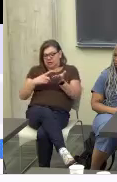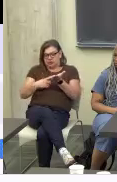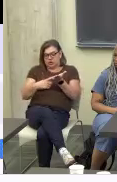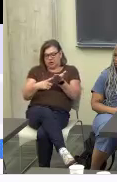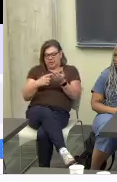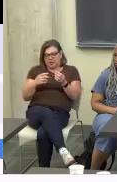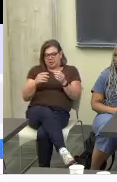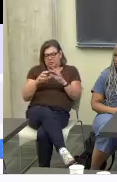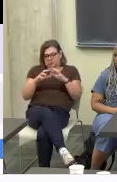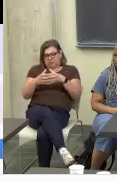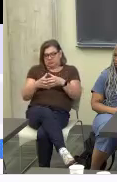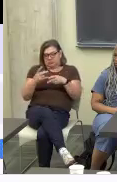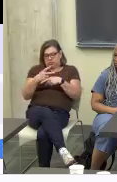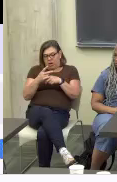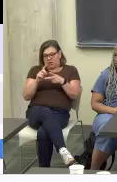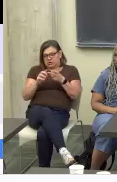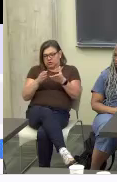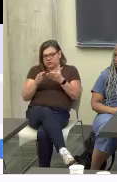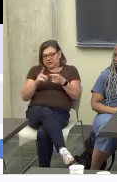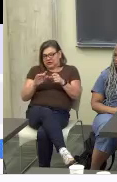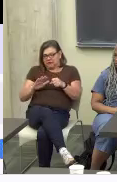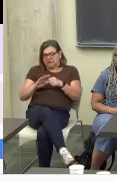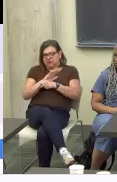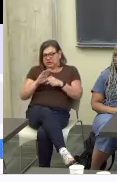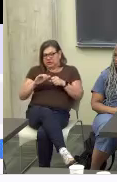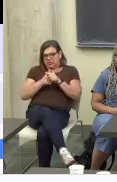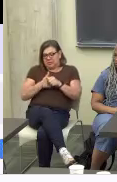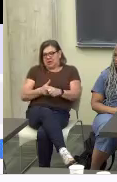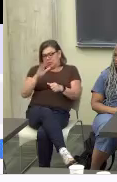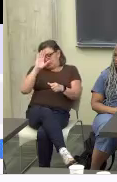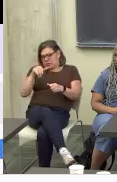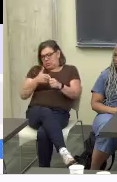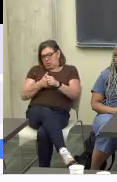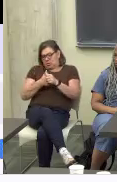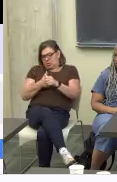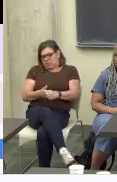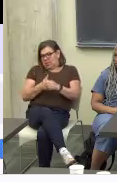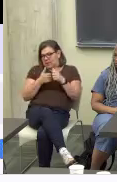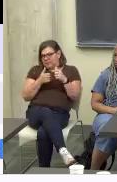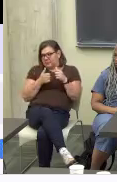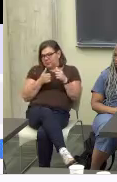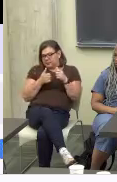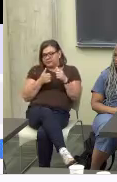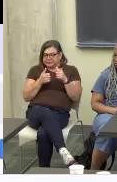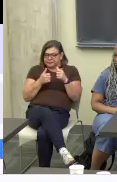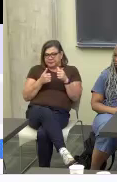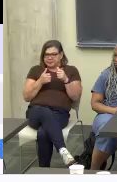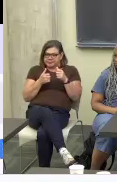or services that are fully compliant. So we know compliance is not It's a lofty.